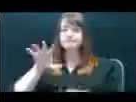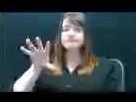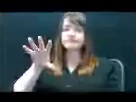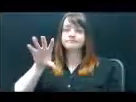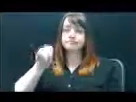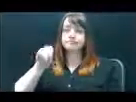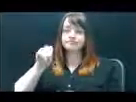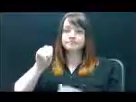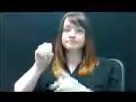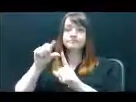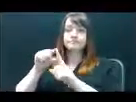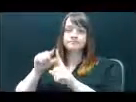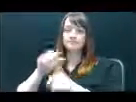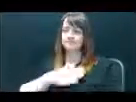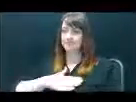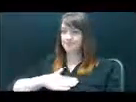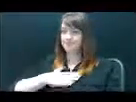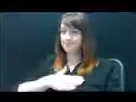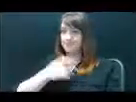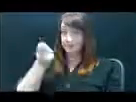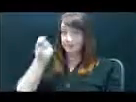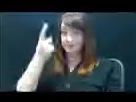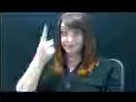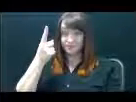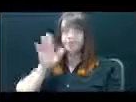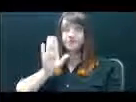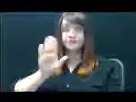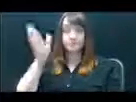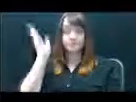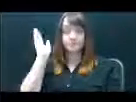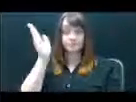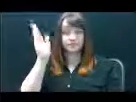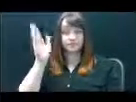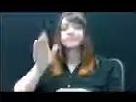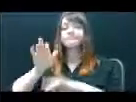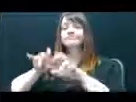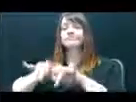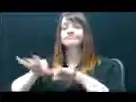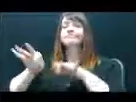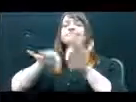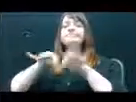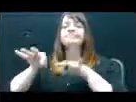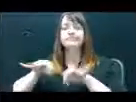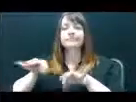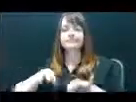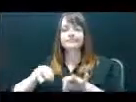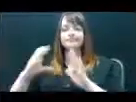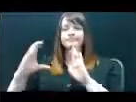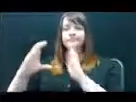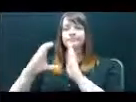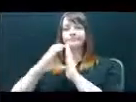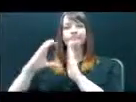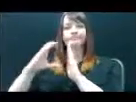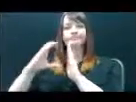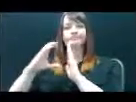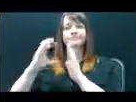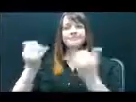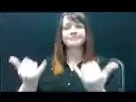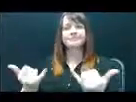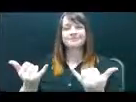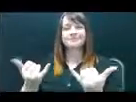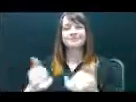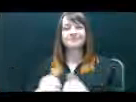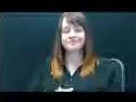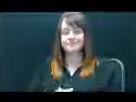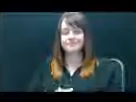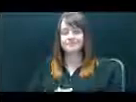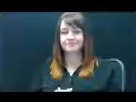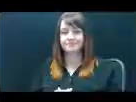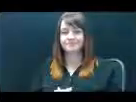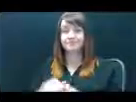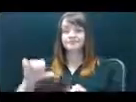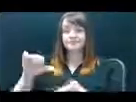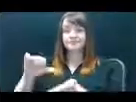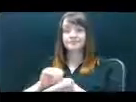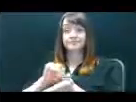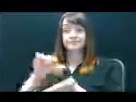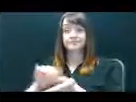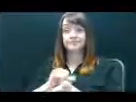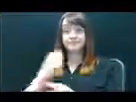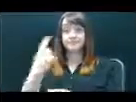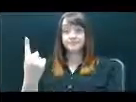This is the end of page one of the Call for Papers Form.